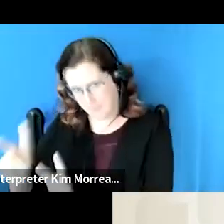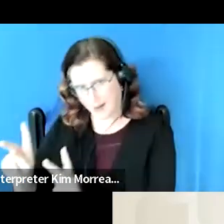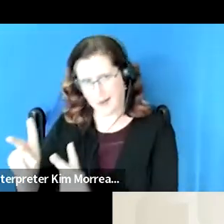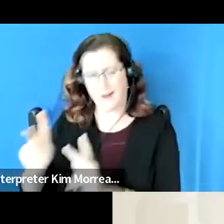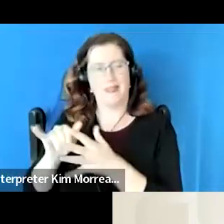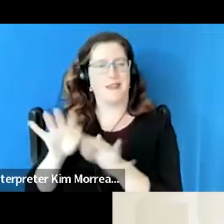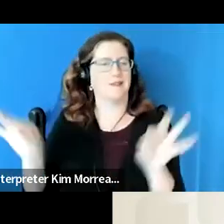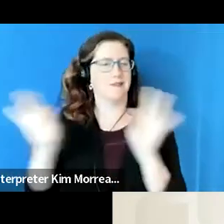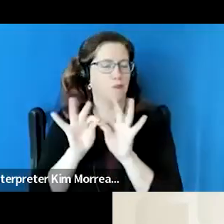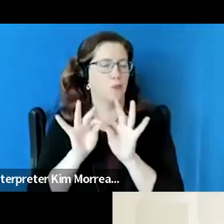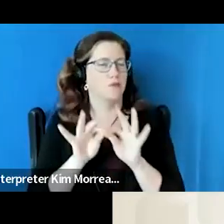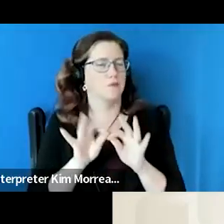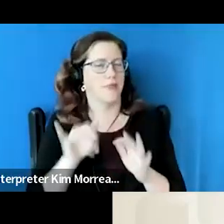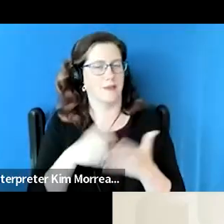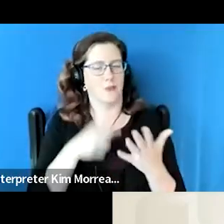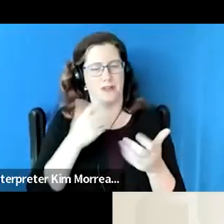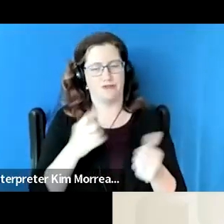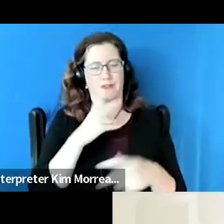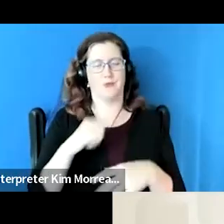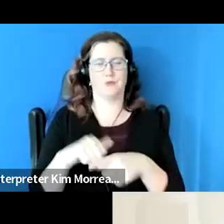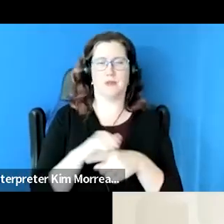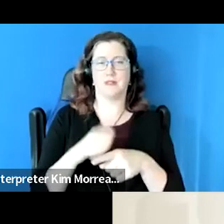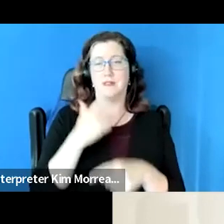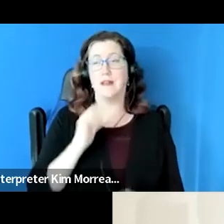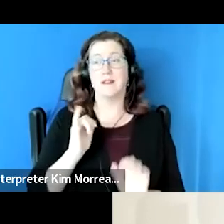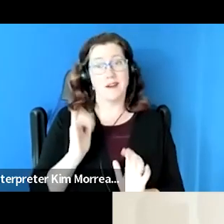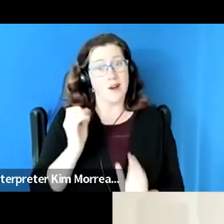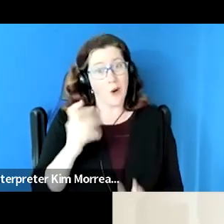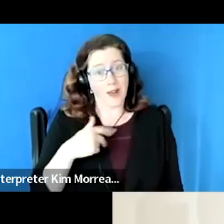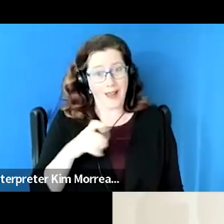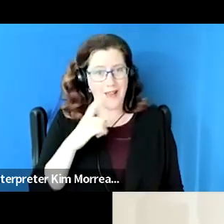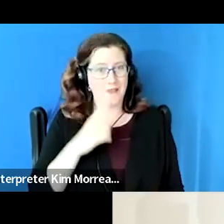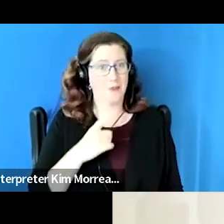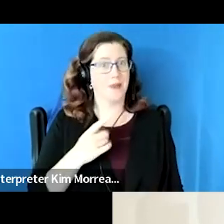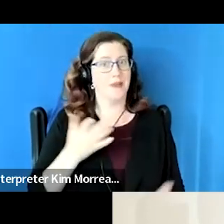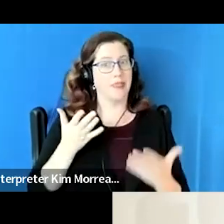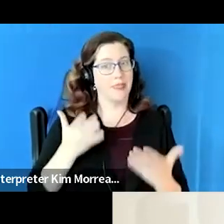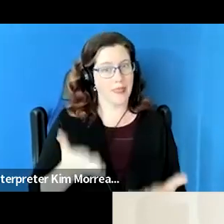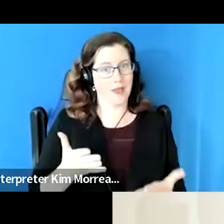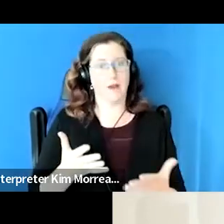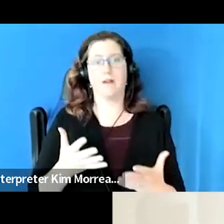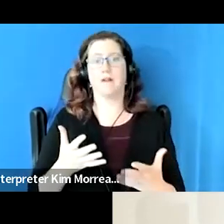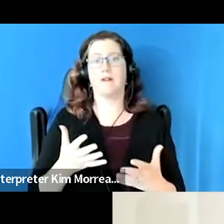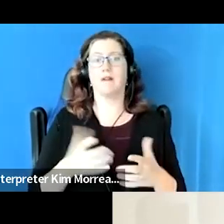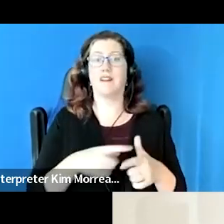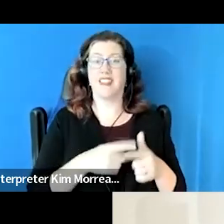That's what I try to practice, it's like, okay, yeah, I need to be calm and present, but then I also need to let go, right.